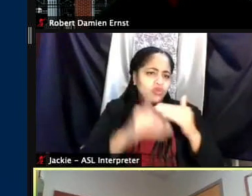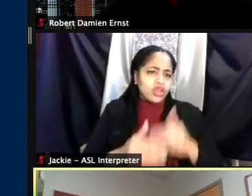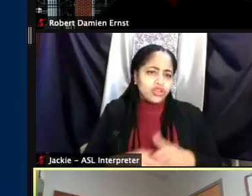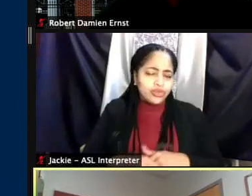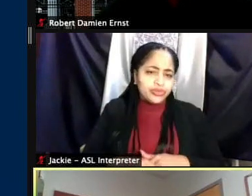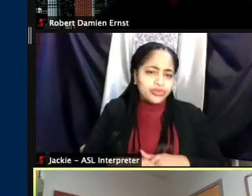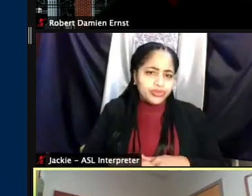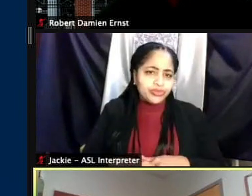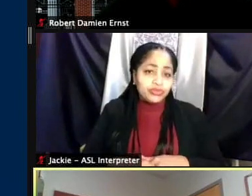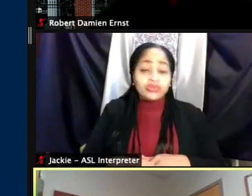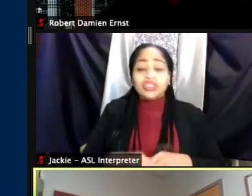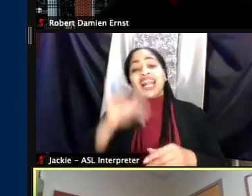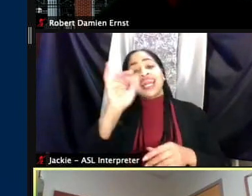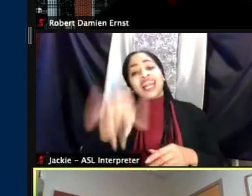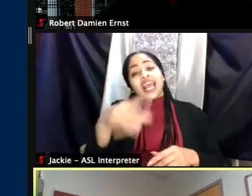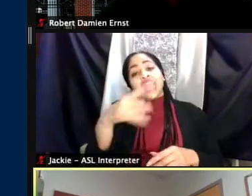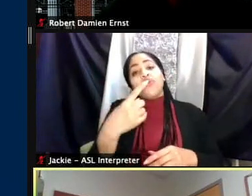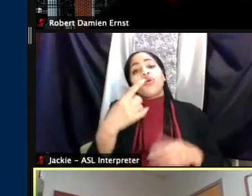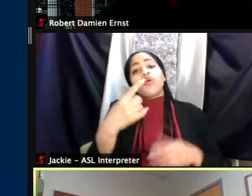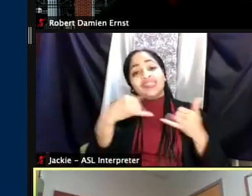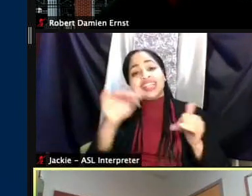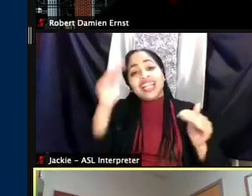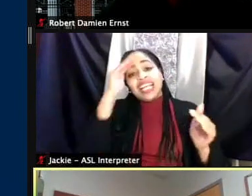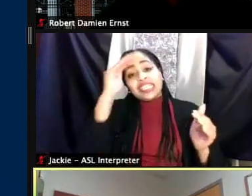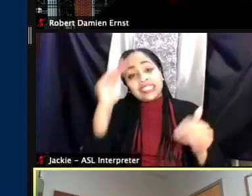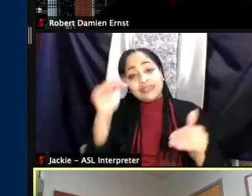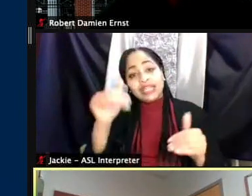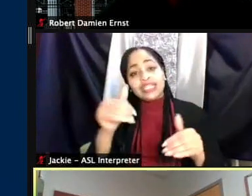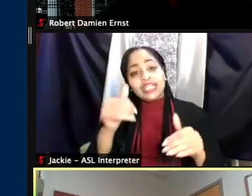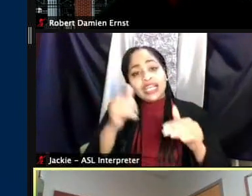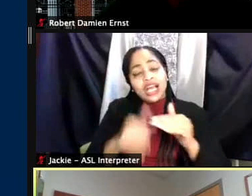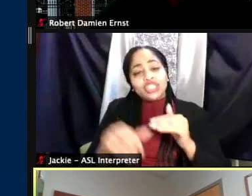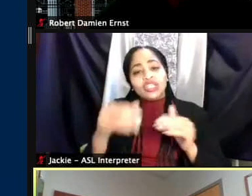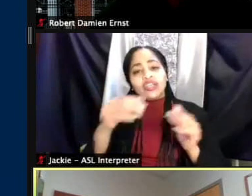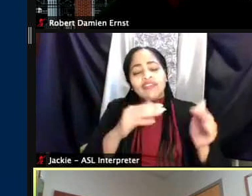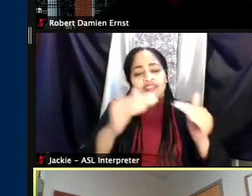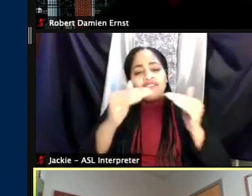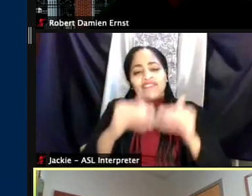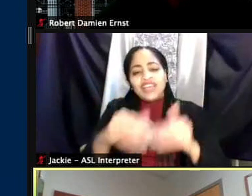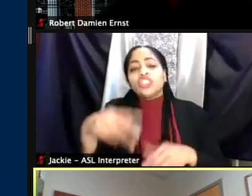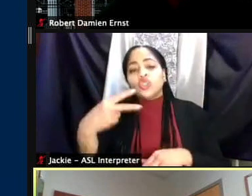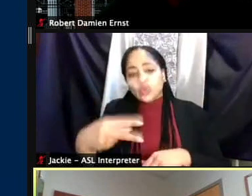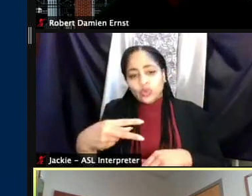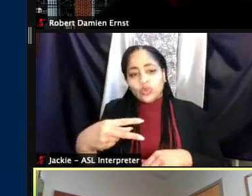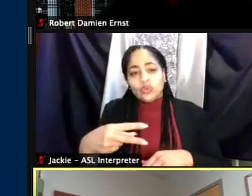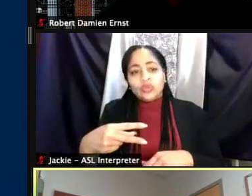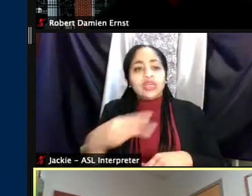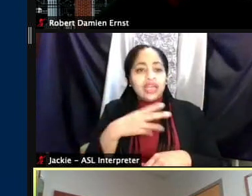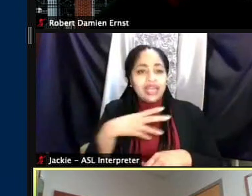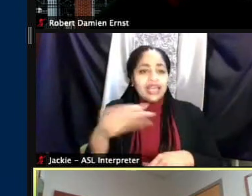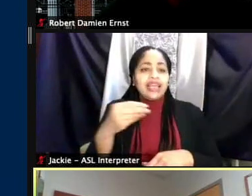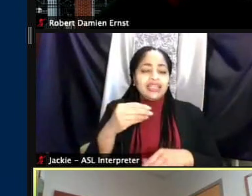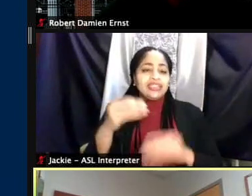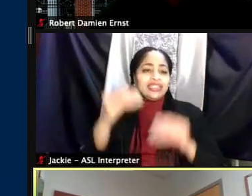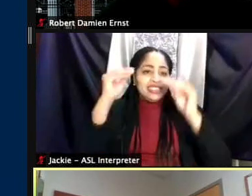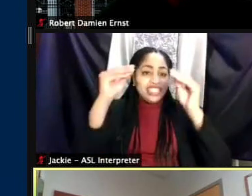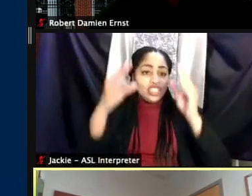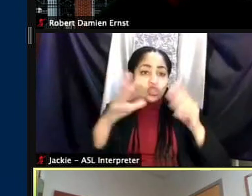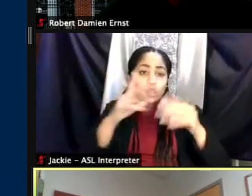That one is still expected that it would be under Phase 2. And even faculty that don't have high risk conditions,